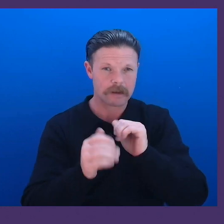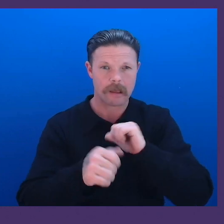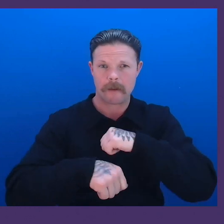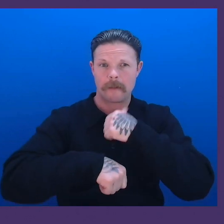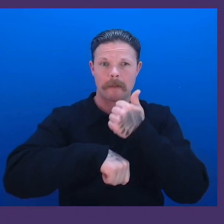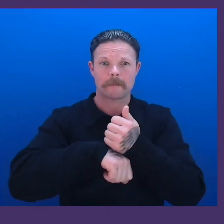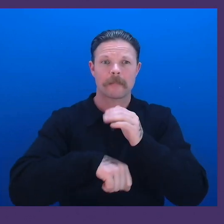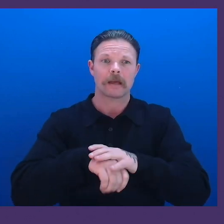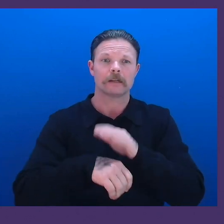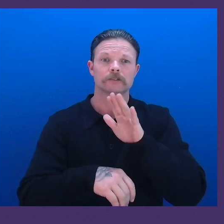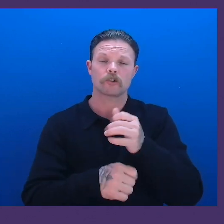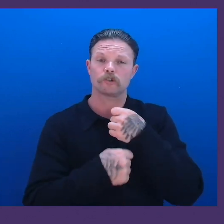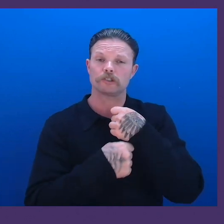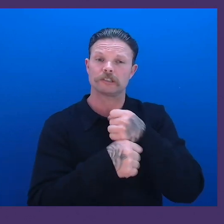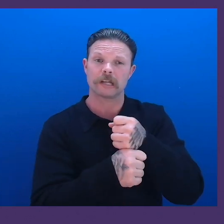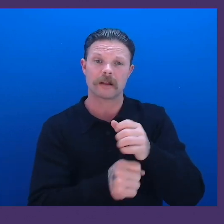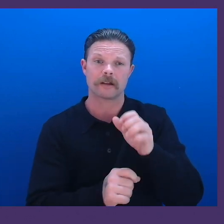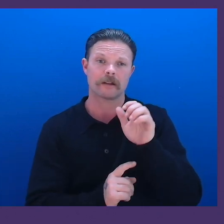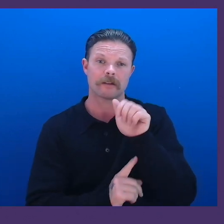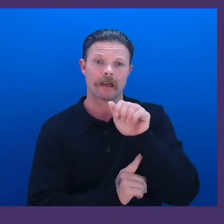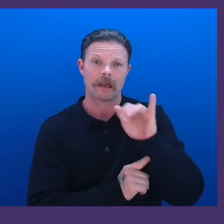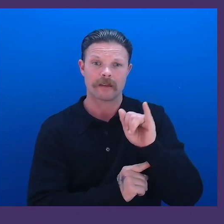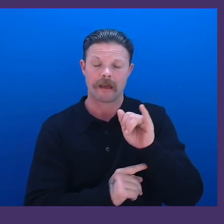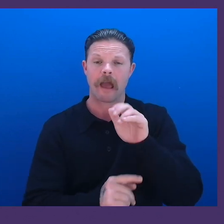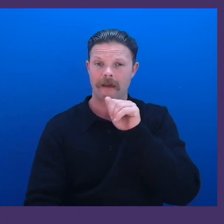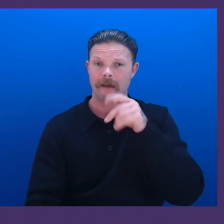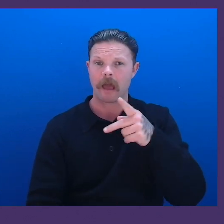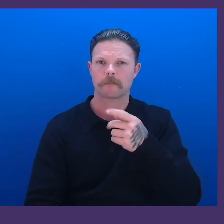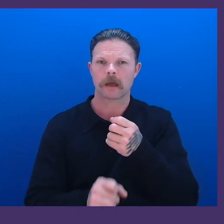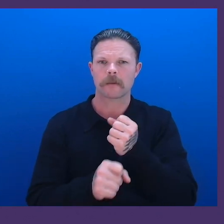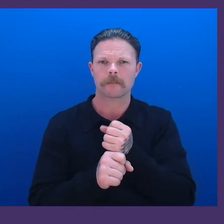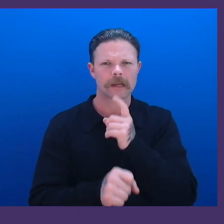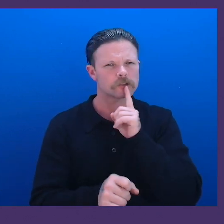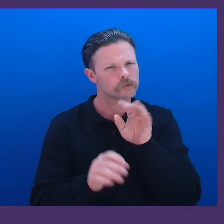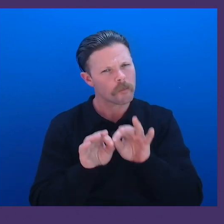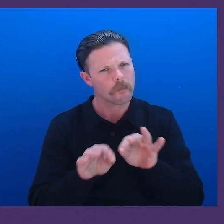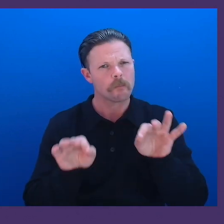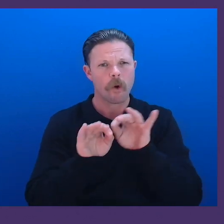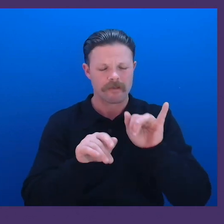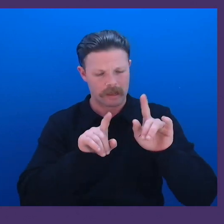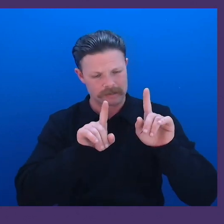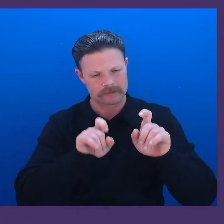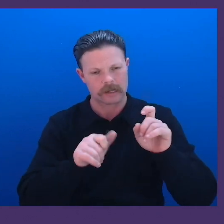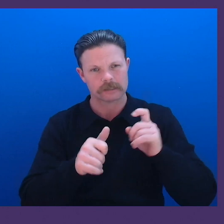Ensure that testing is inclusive of people, of your users